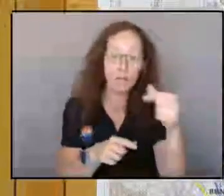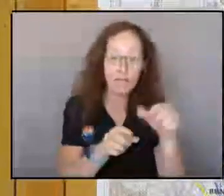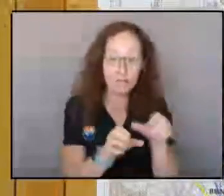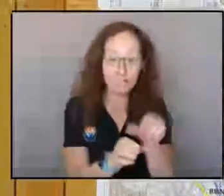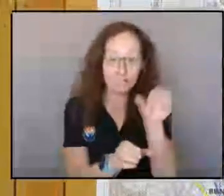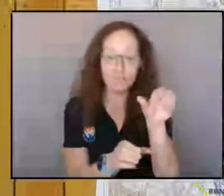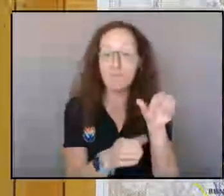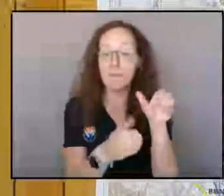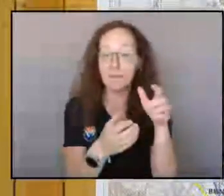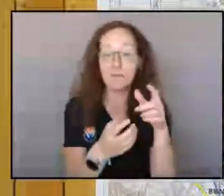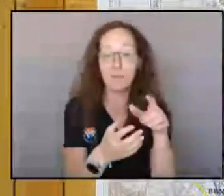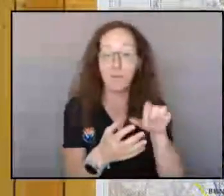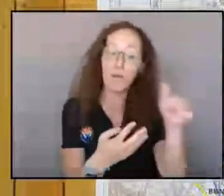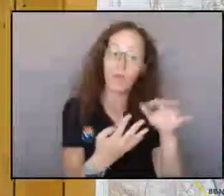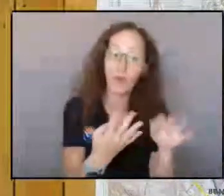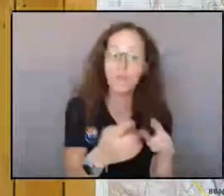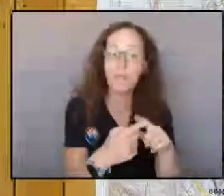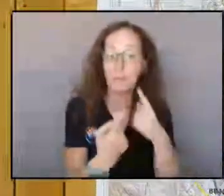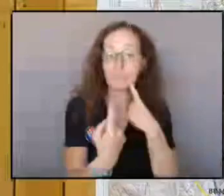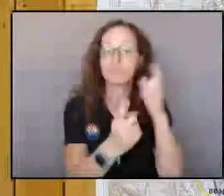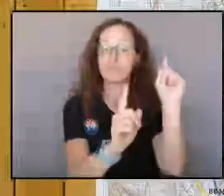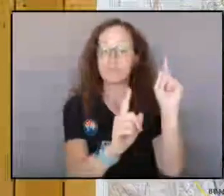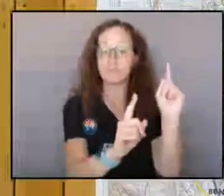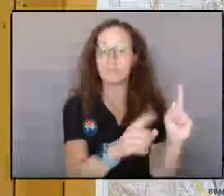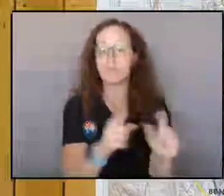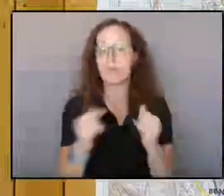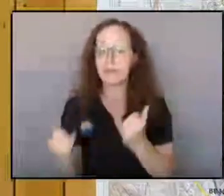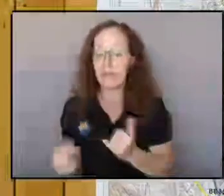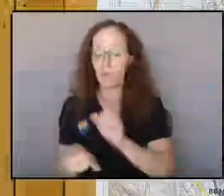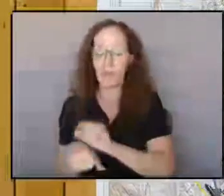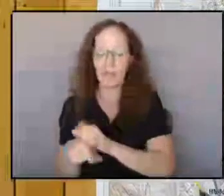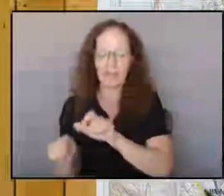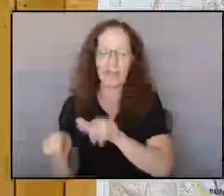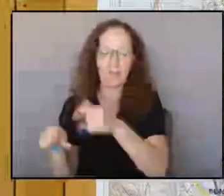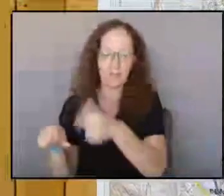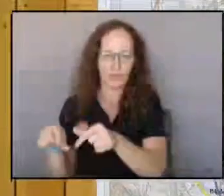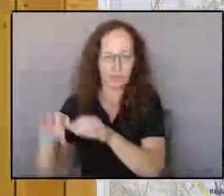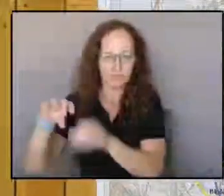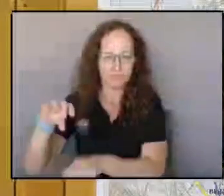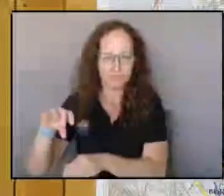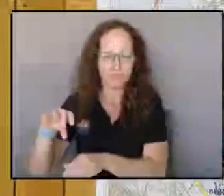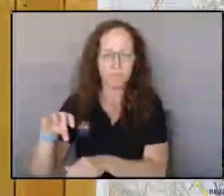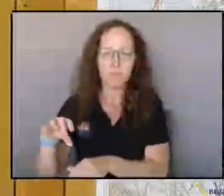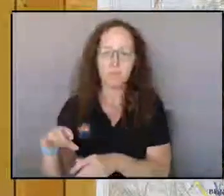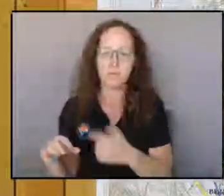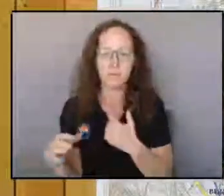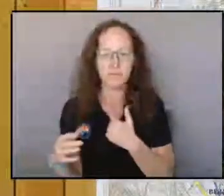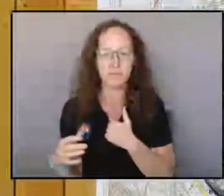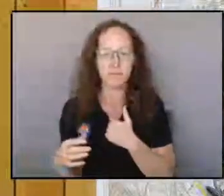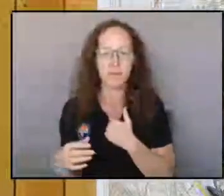ENGAGED IN. BECAUSE OF THE FACT THAT LLANO LARGO IS RIGHT OVER THERE, EVERYTHING WE HAVE, THE VALUES,